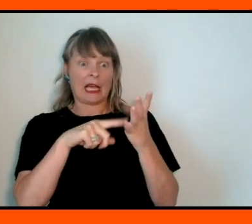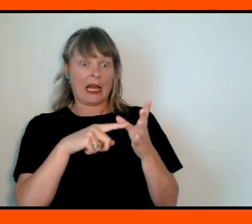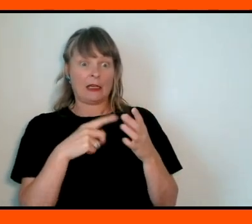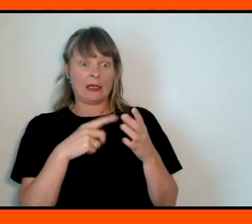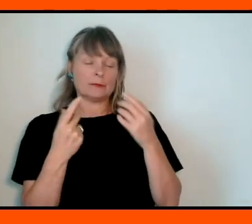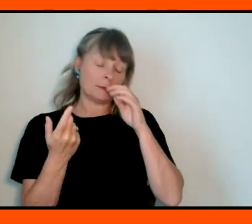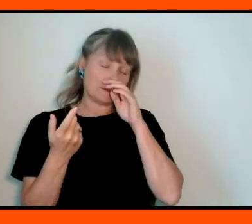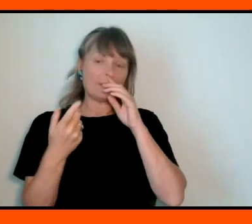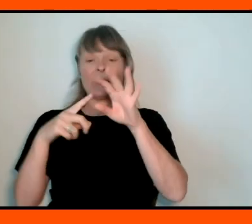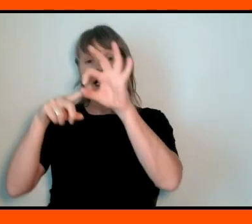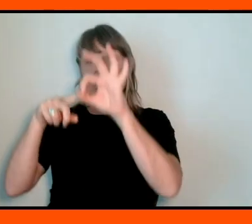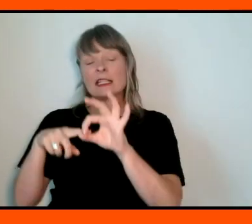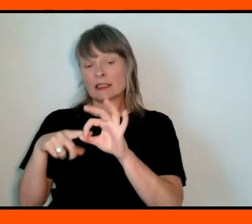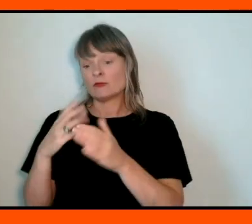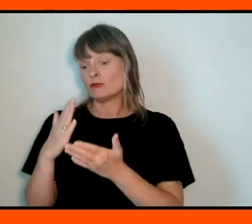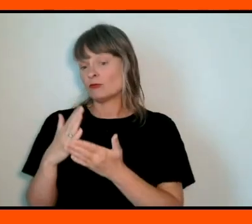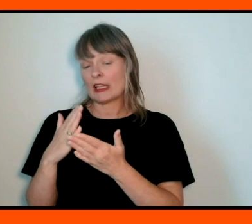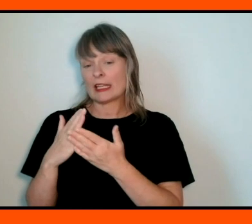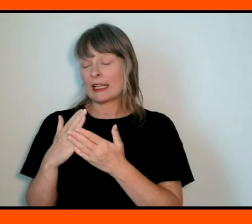It’s one of the only ways that we can get information